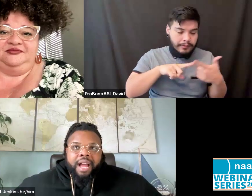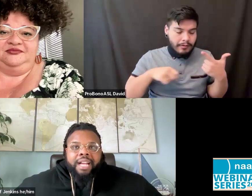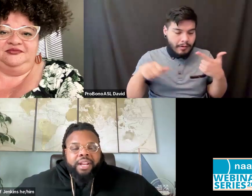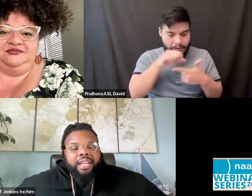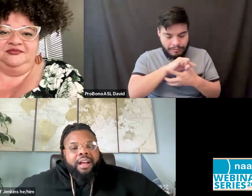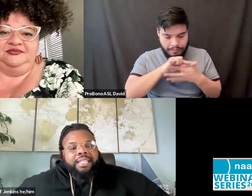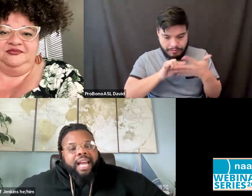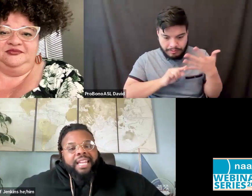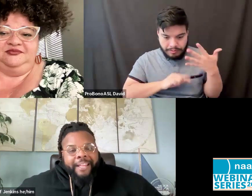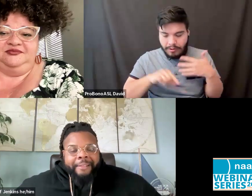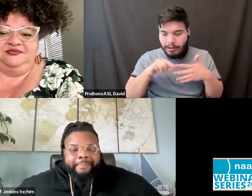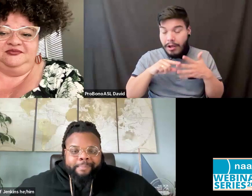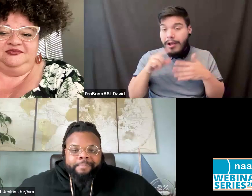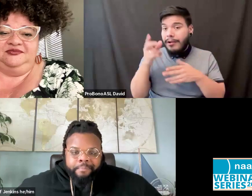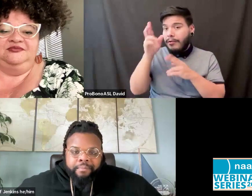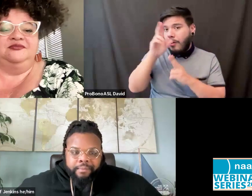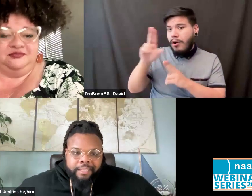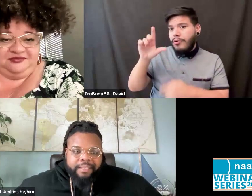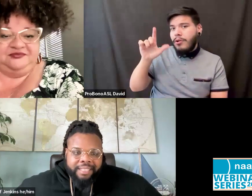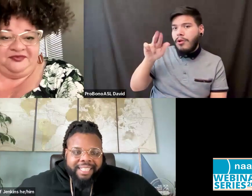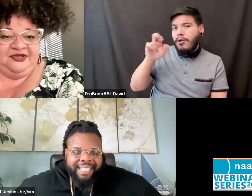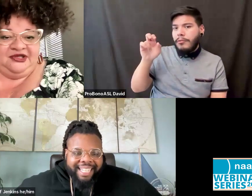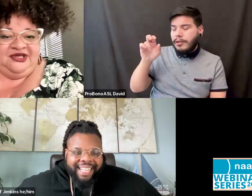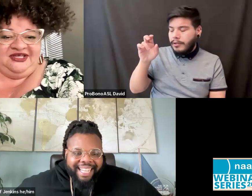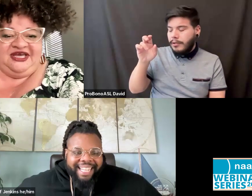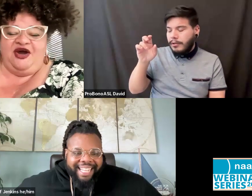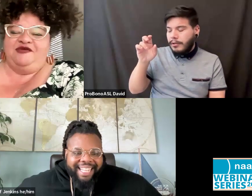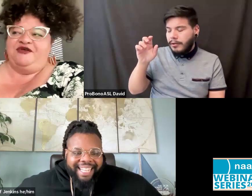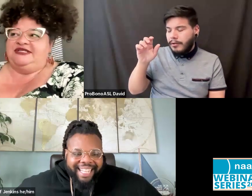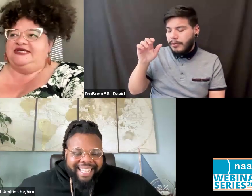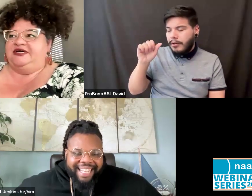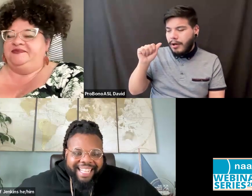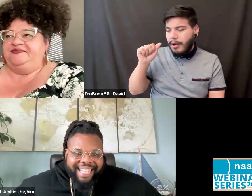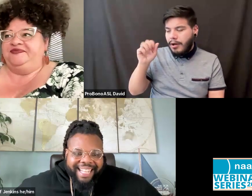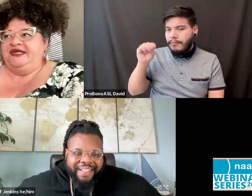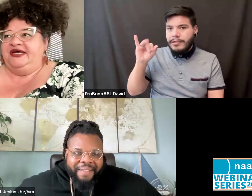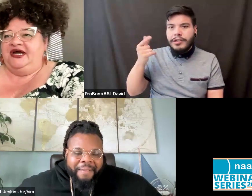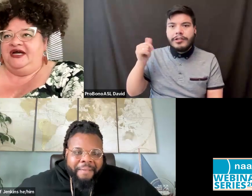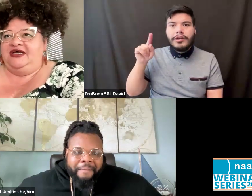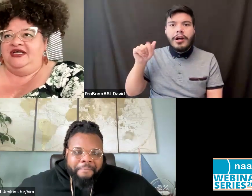Andre Leon Talley Yeah, our friend